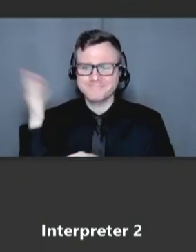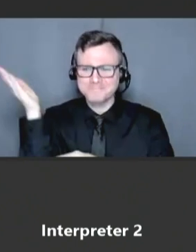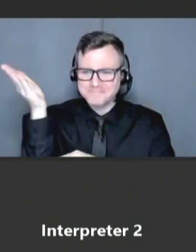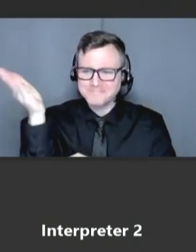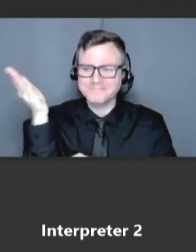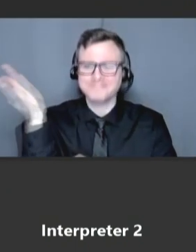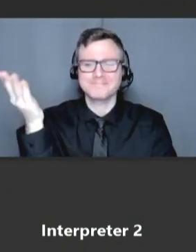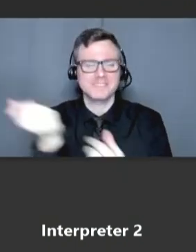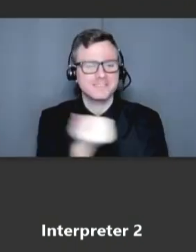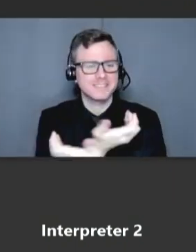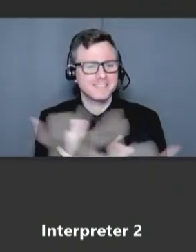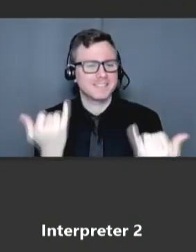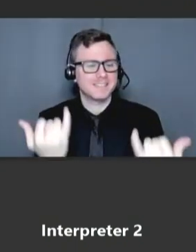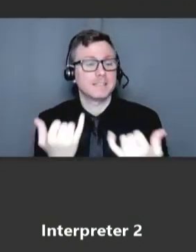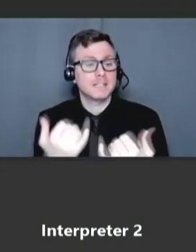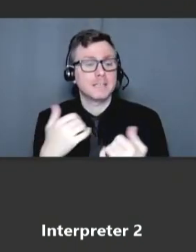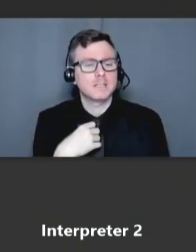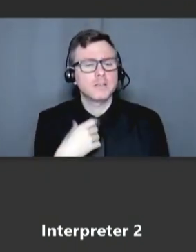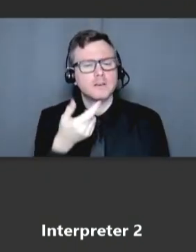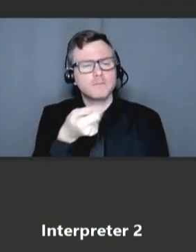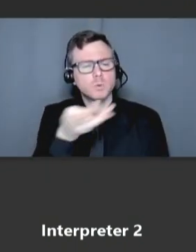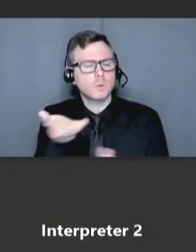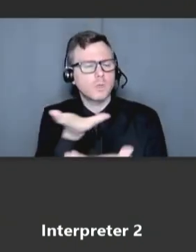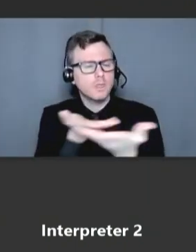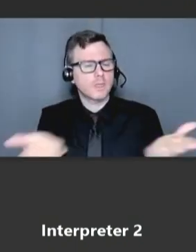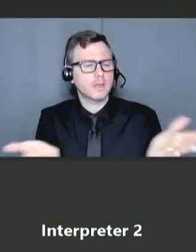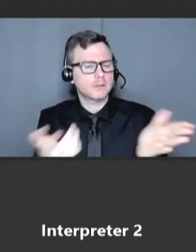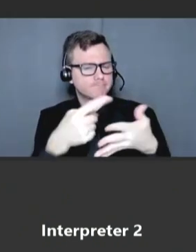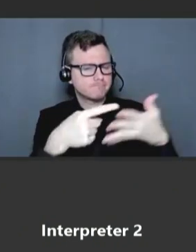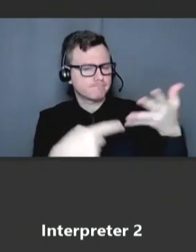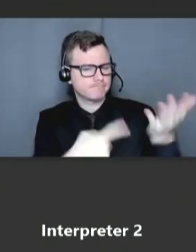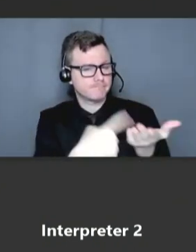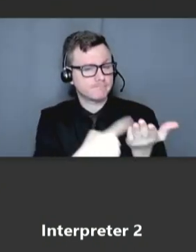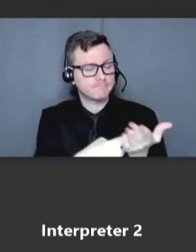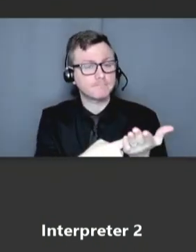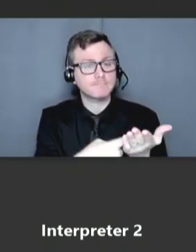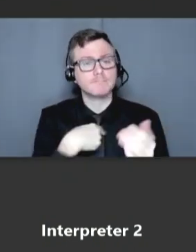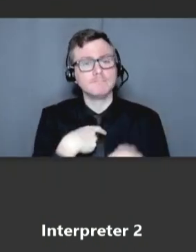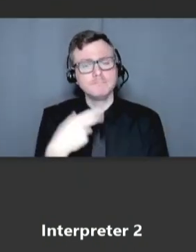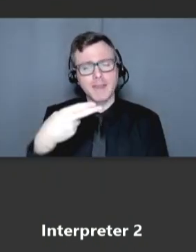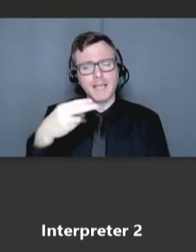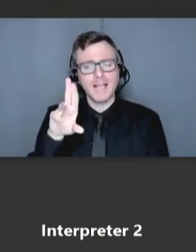I want to begin with a few housekeeping items. In terms of housekeeping, I want to make sure